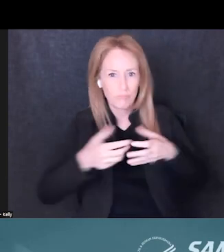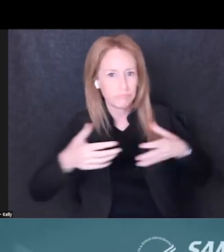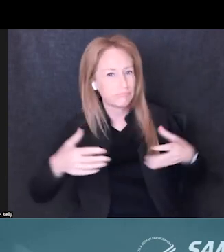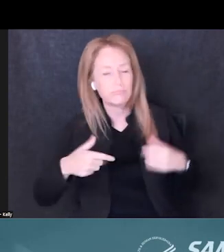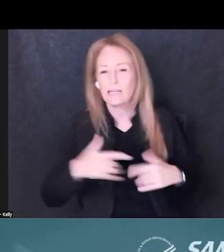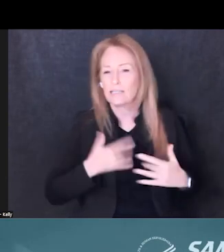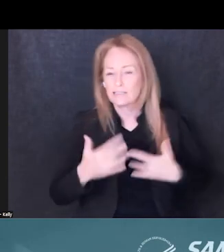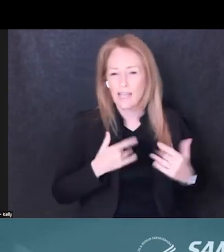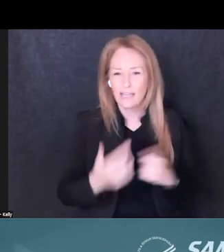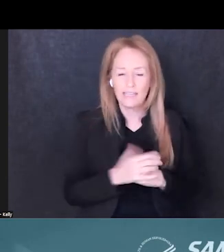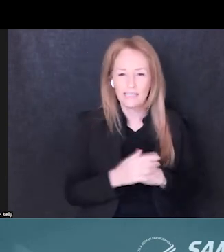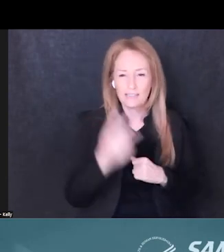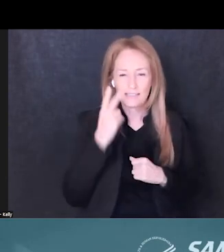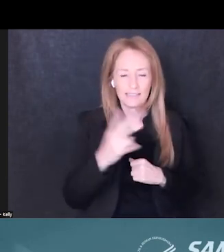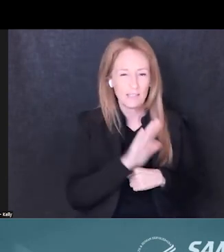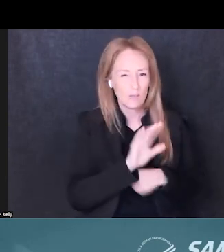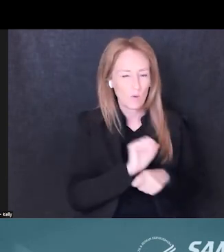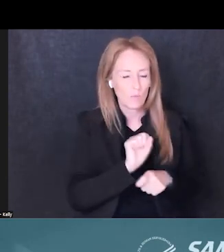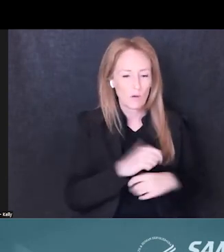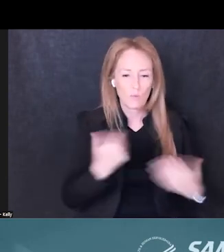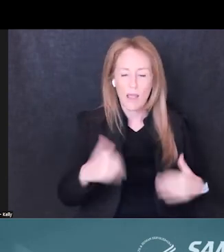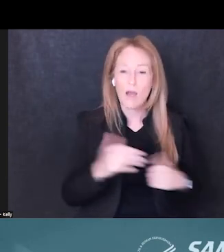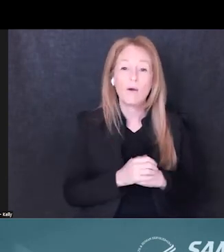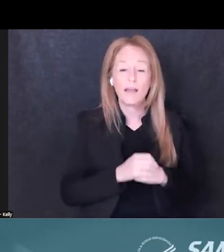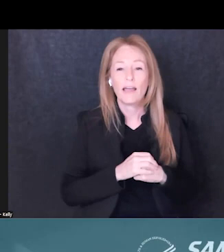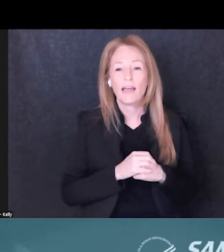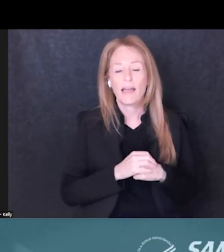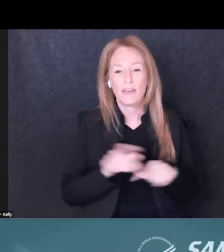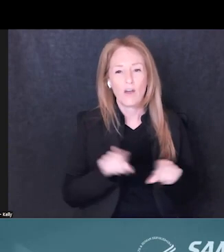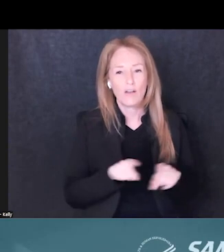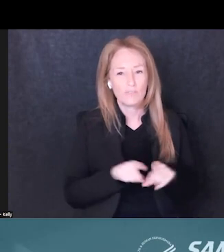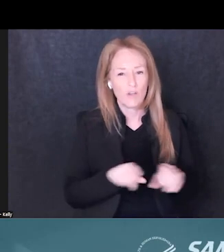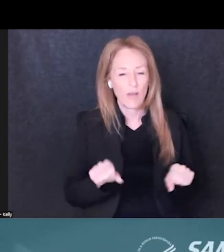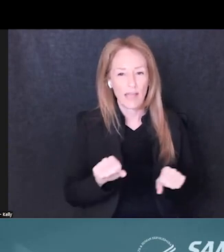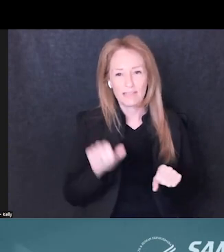ALSO, I WAS ONE OF THE MARYLAND RESIDENTS AND ABLE TO WORK ON THE